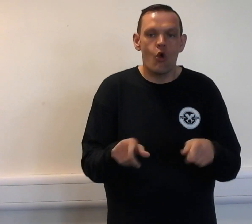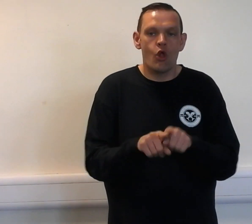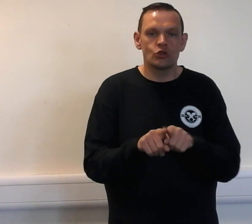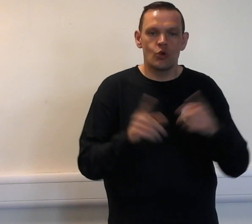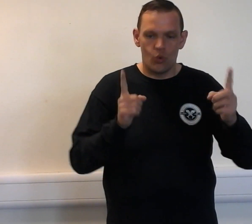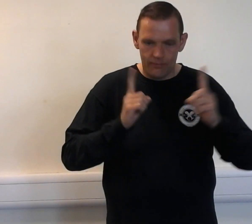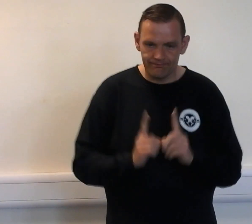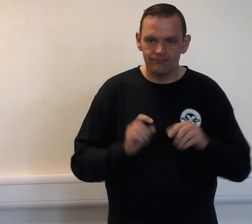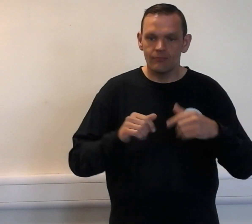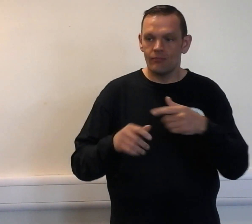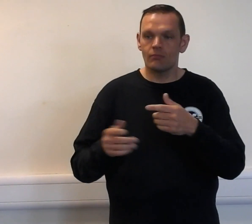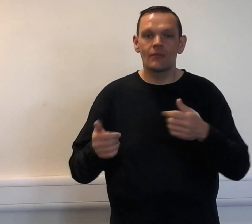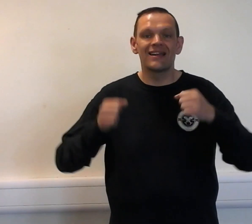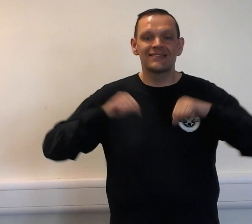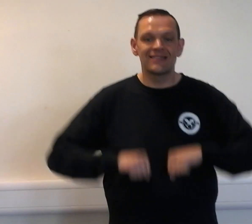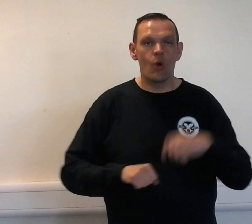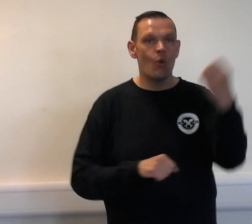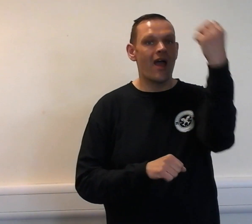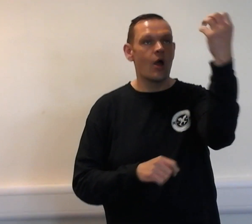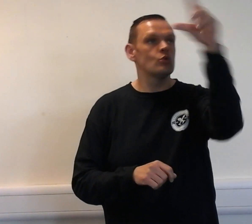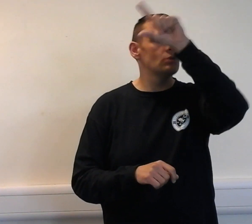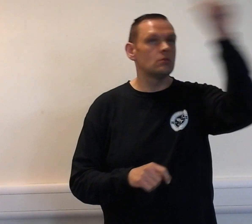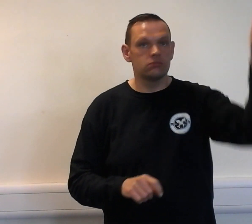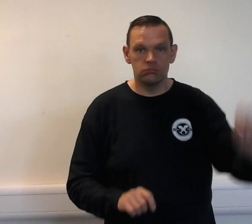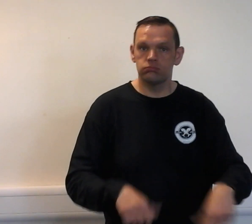queue and get in on time so that you use the interpreter and the patient's